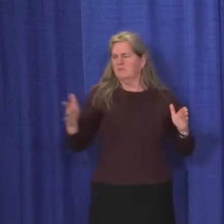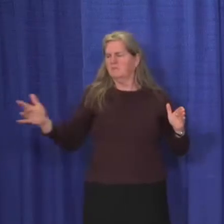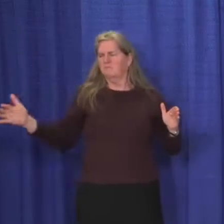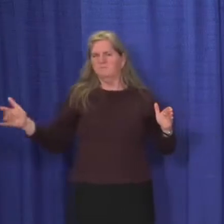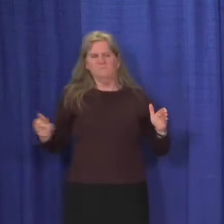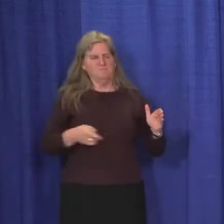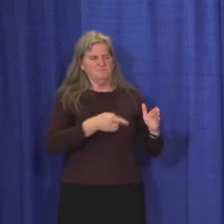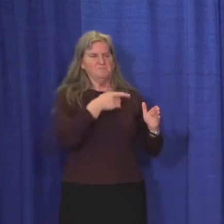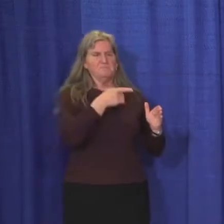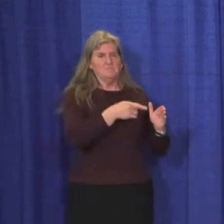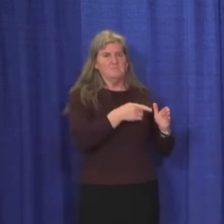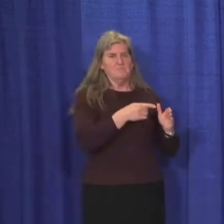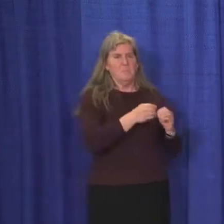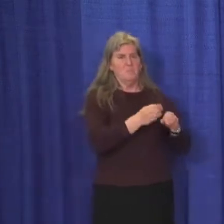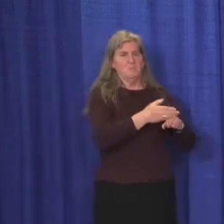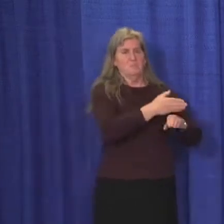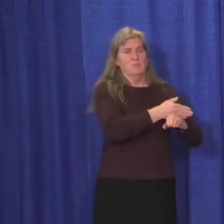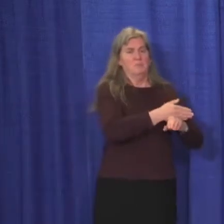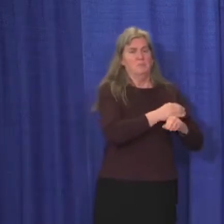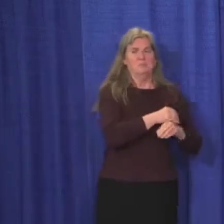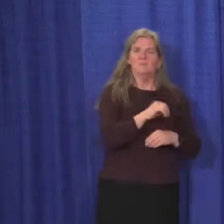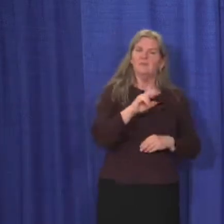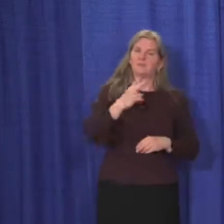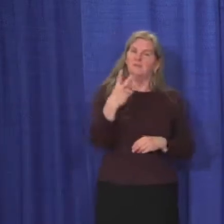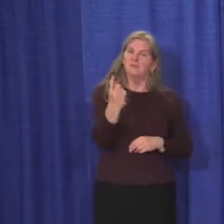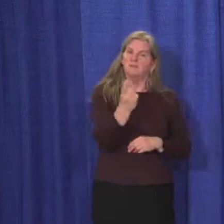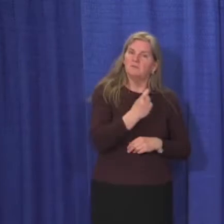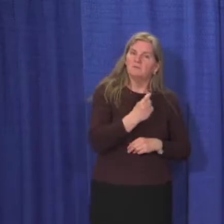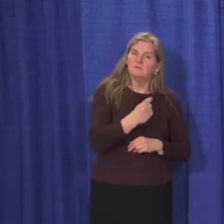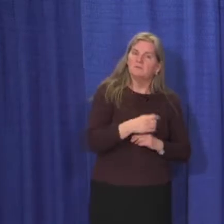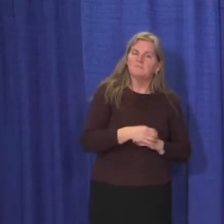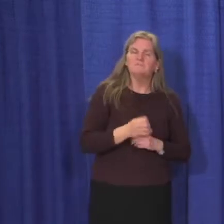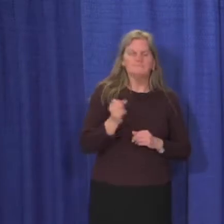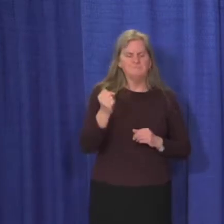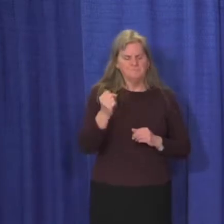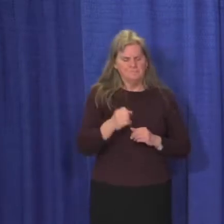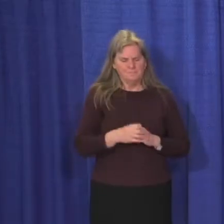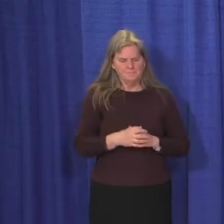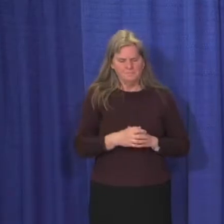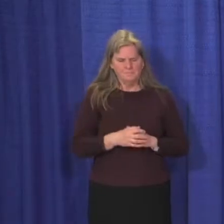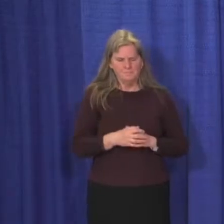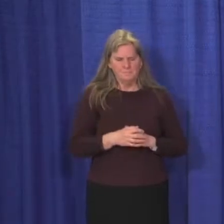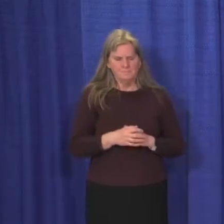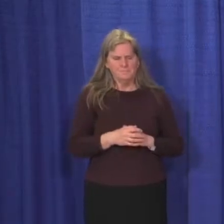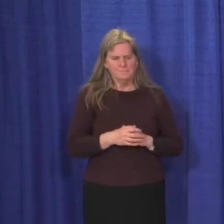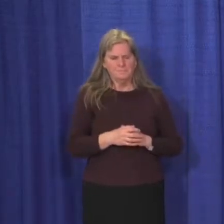provinces. Pat: A second question?